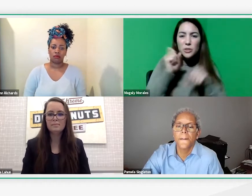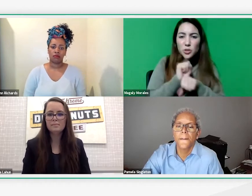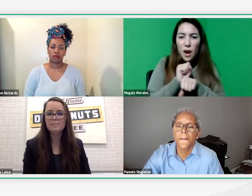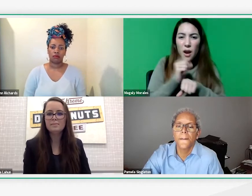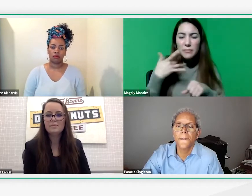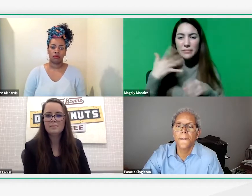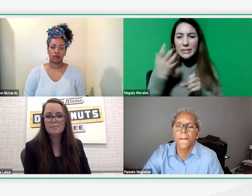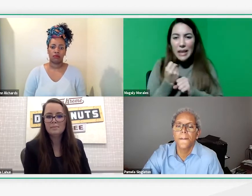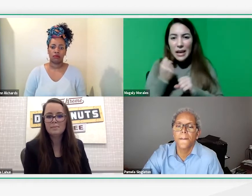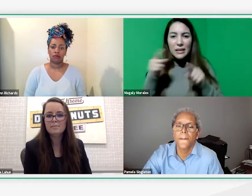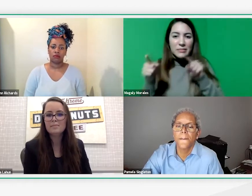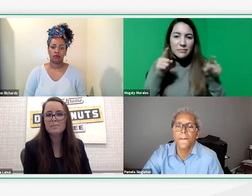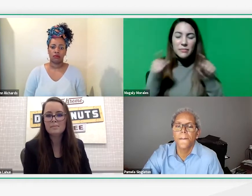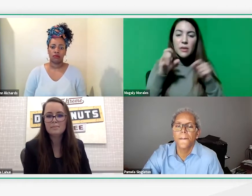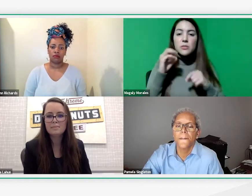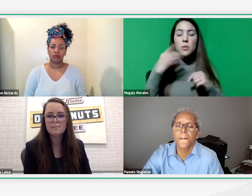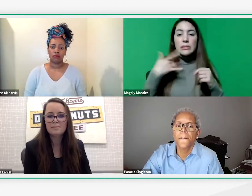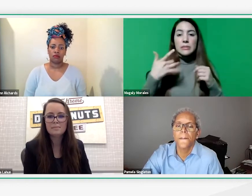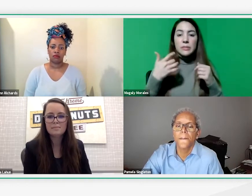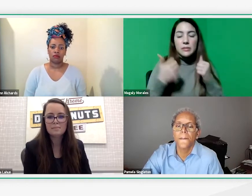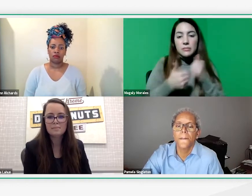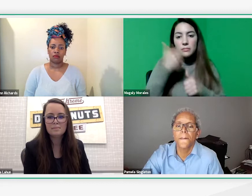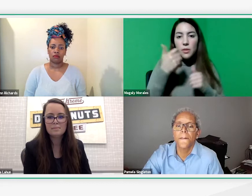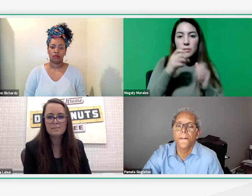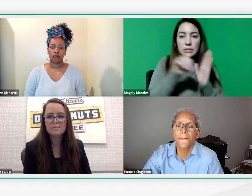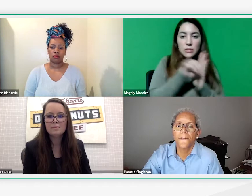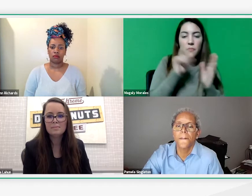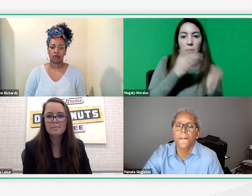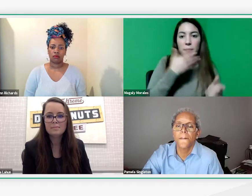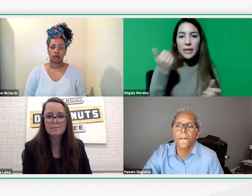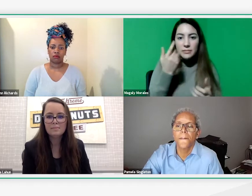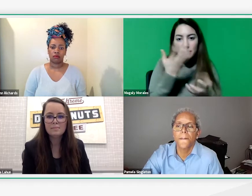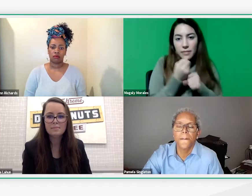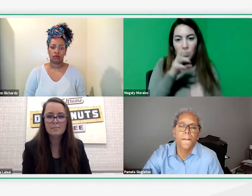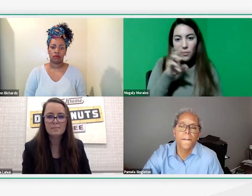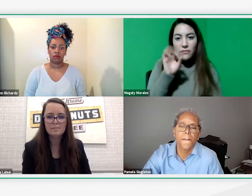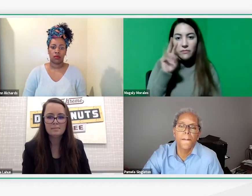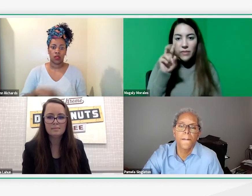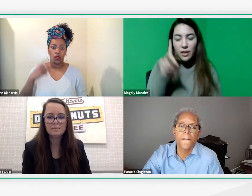So, with your job, you want to use that form to decide how much in taxes is